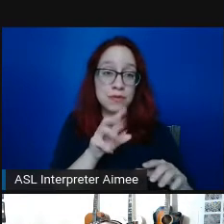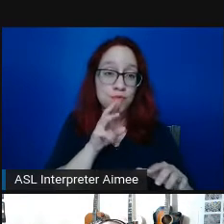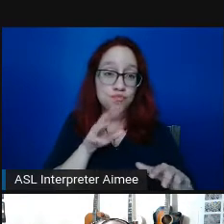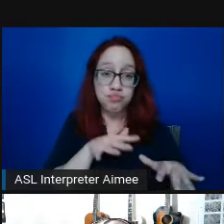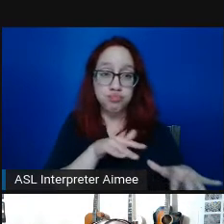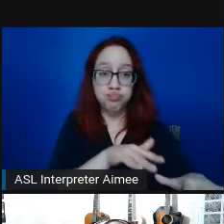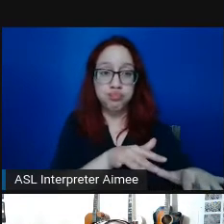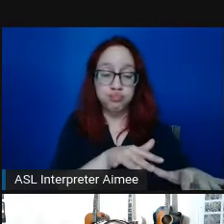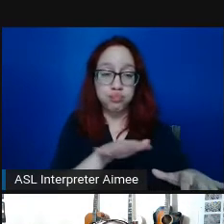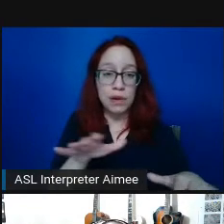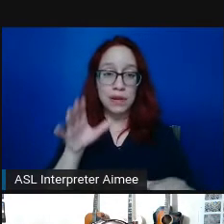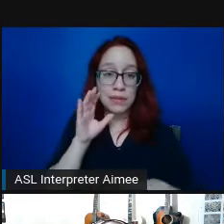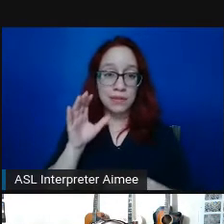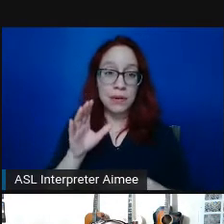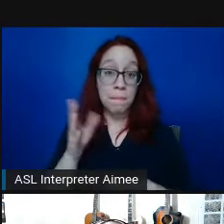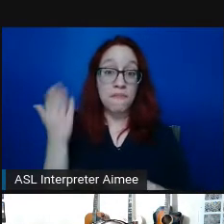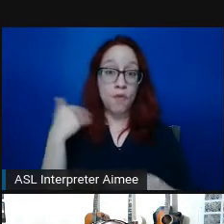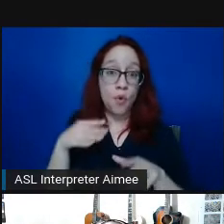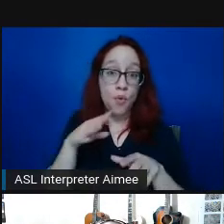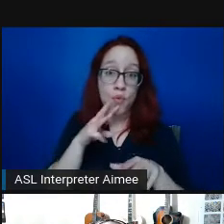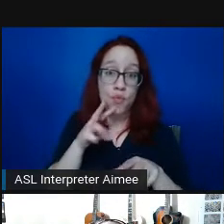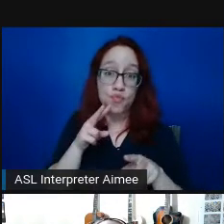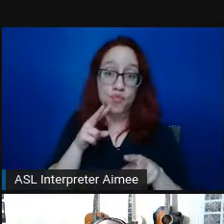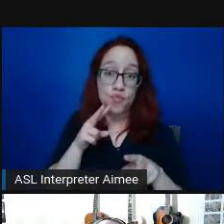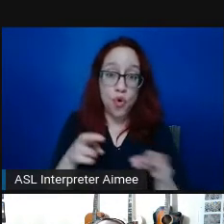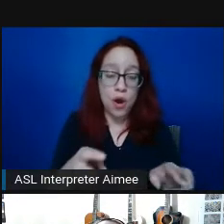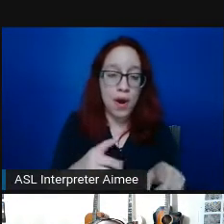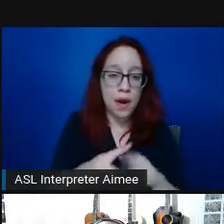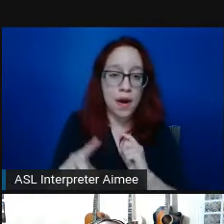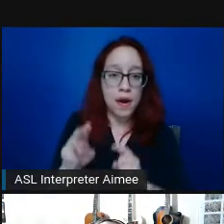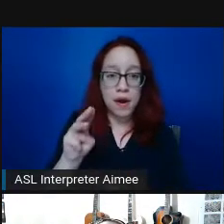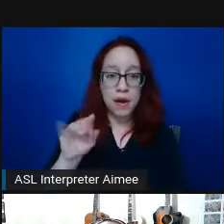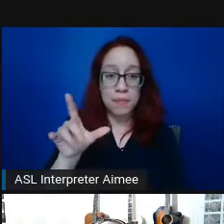It was originally a road, but when the Millennium Bridge was finished,